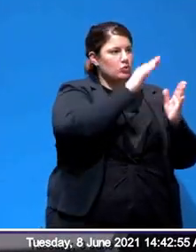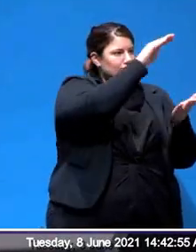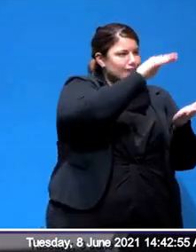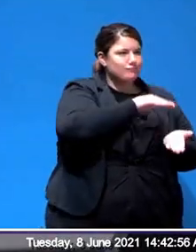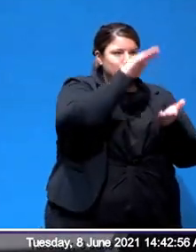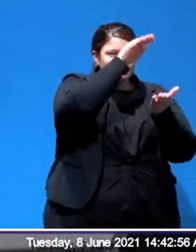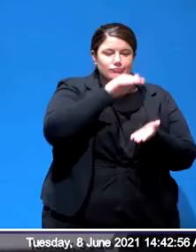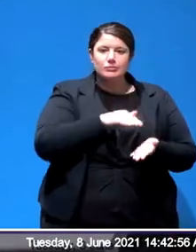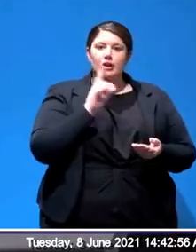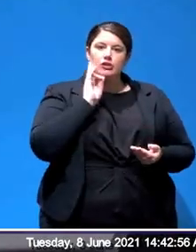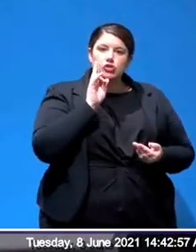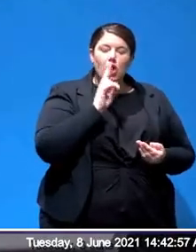in the right wardrobes.